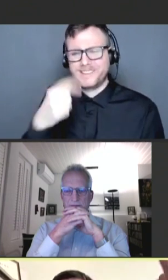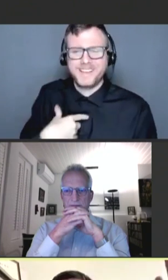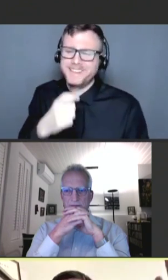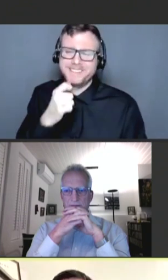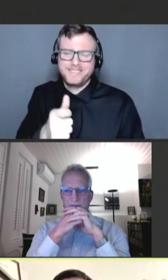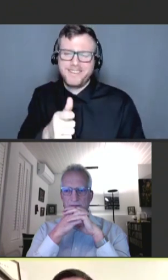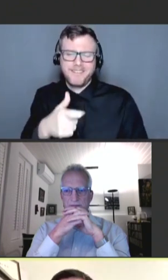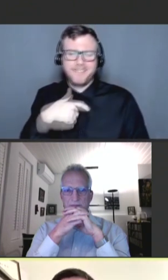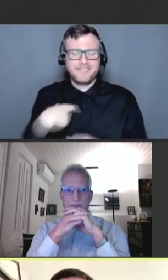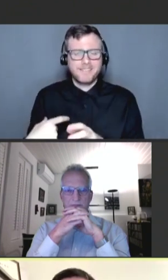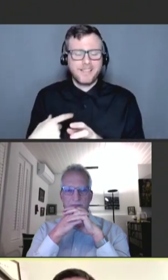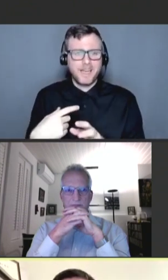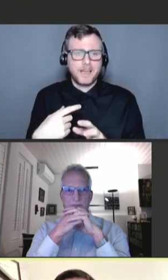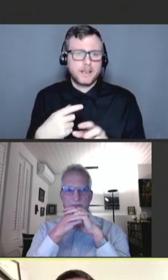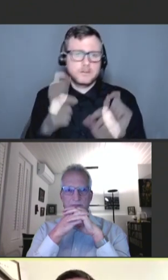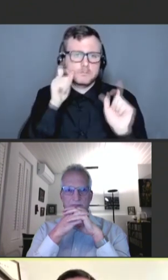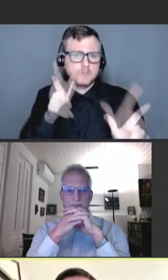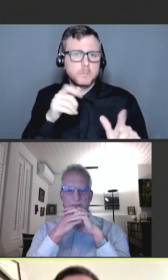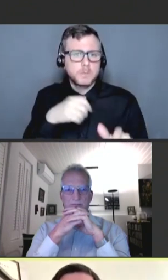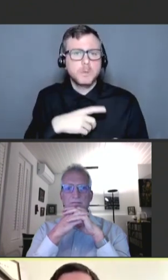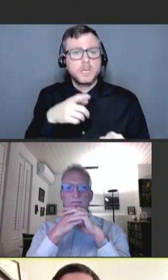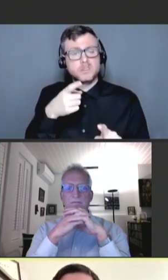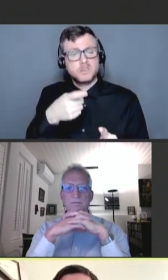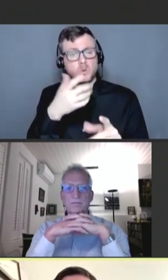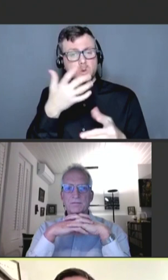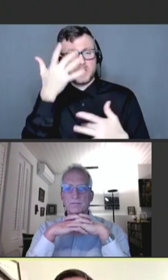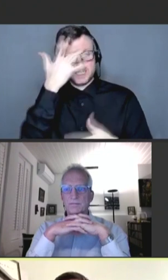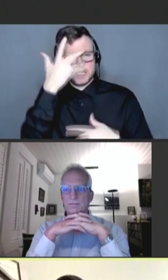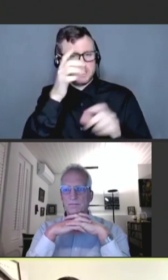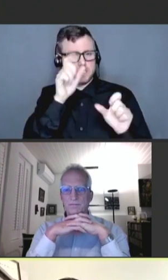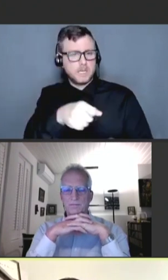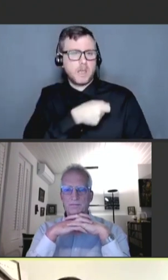havoc in multiple organ systems. It really should not come as a surprise, you know. We